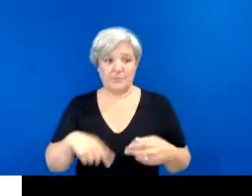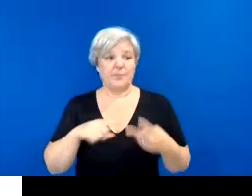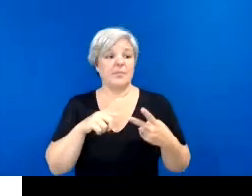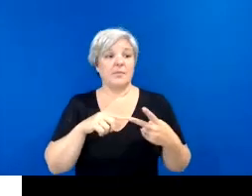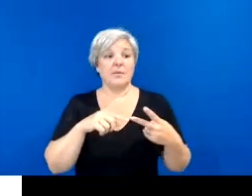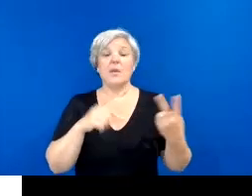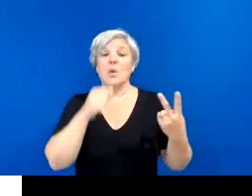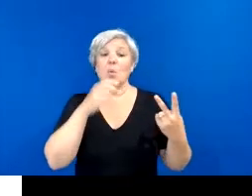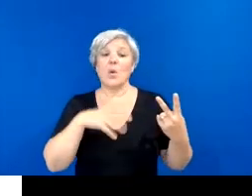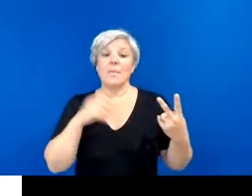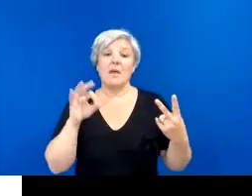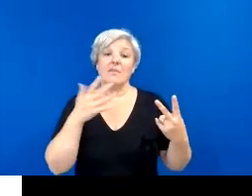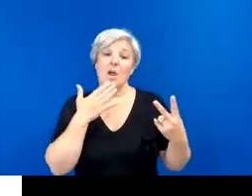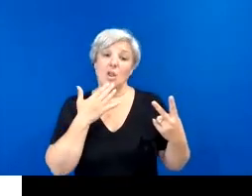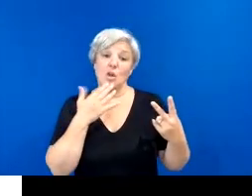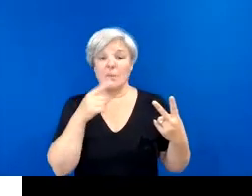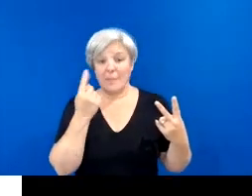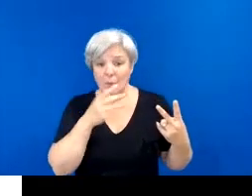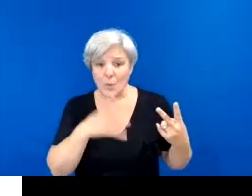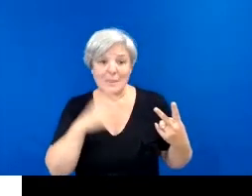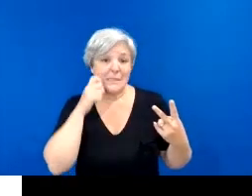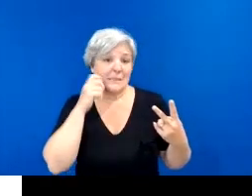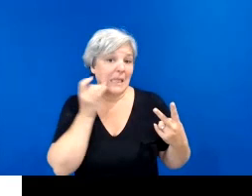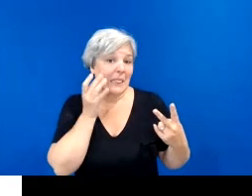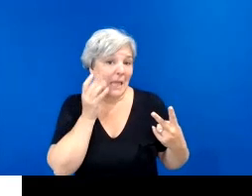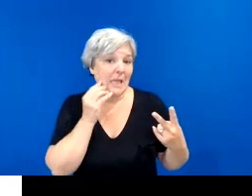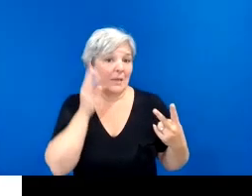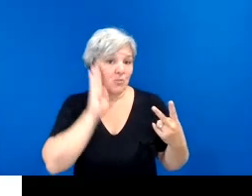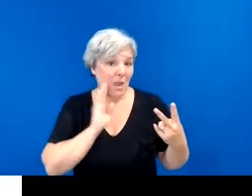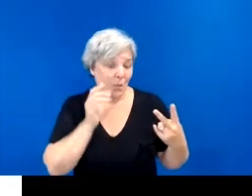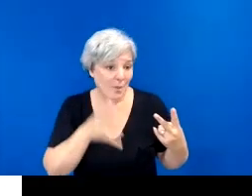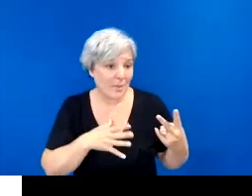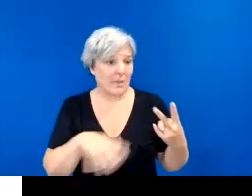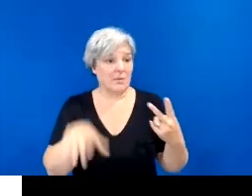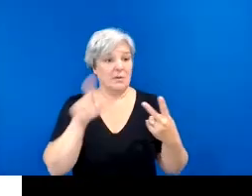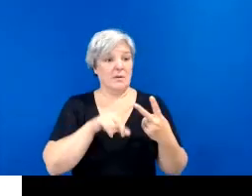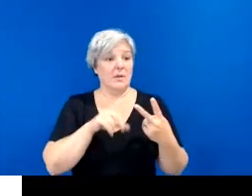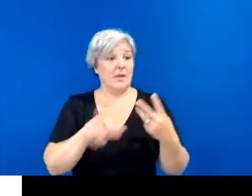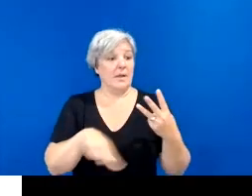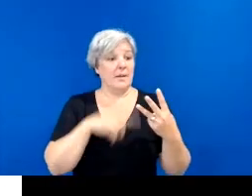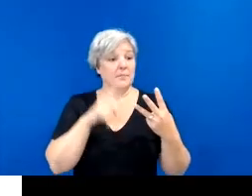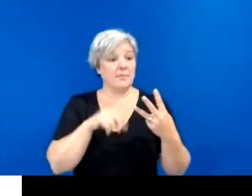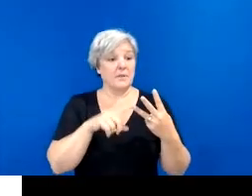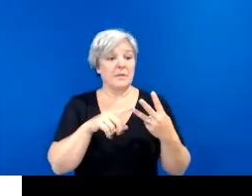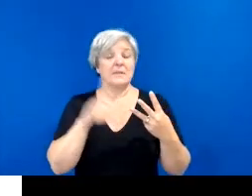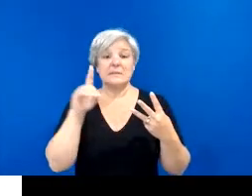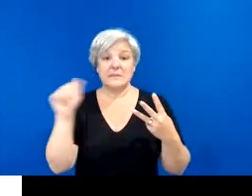It's a Flickr collection that is available under a CC attribution license. Disabled. And here's a collection.